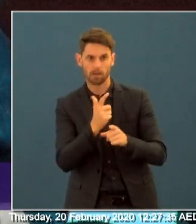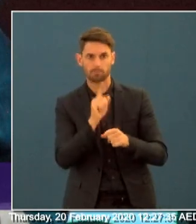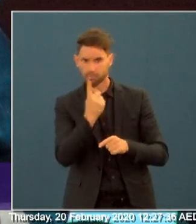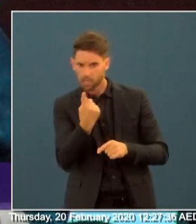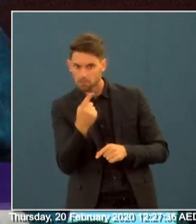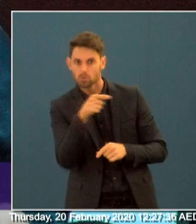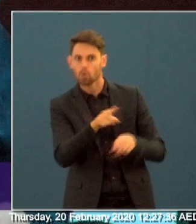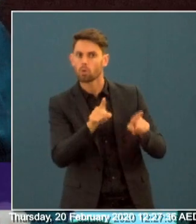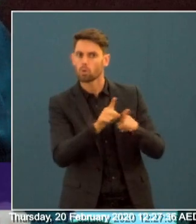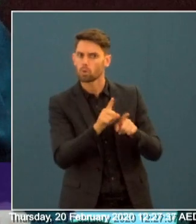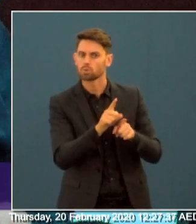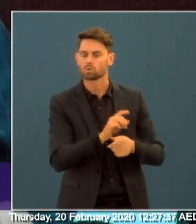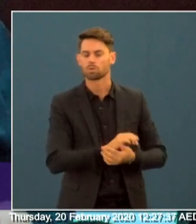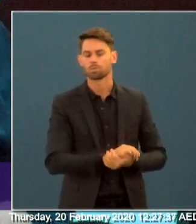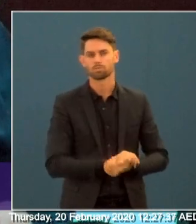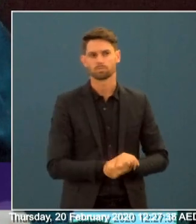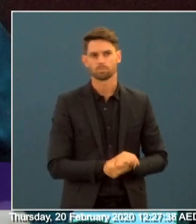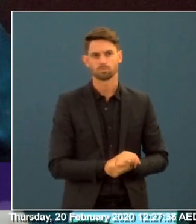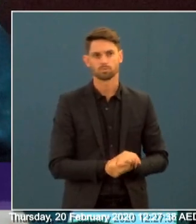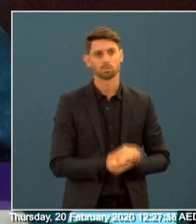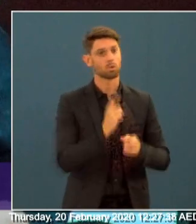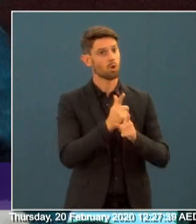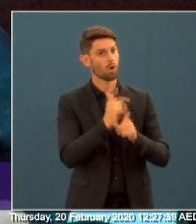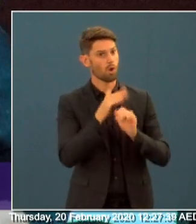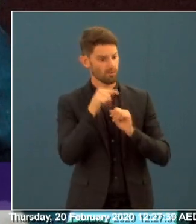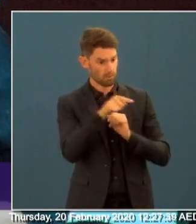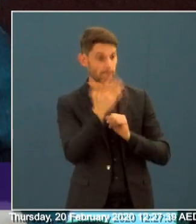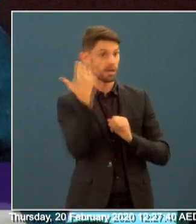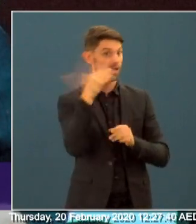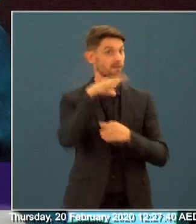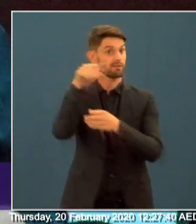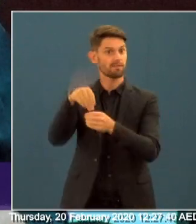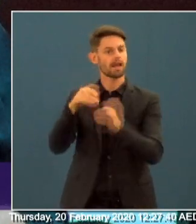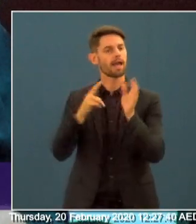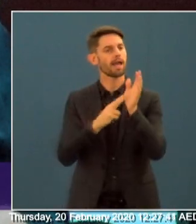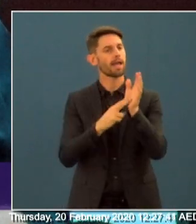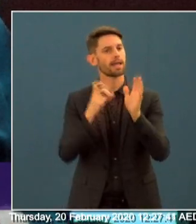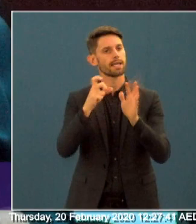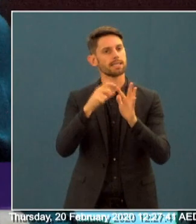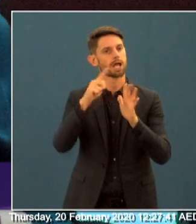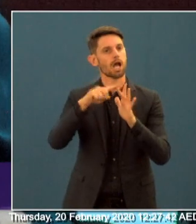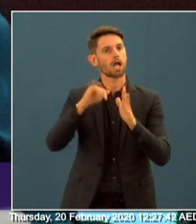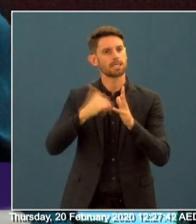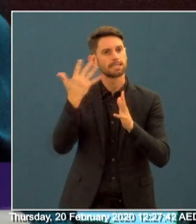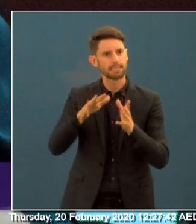that you've done with the NDIS Quality and Safeguards Commission called a Scoping Review.